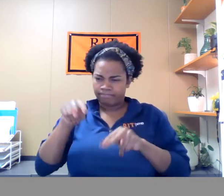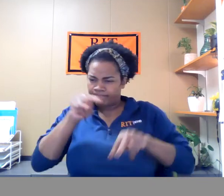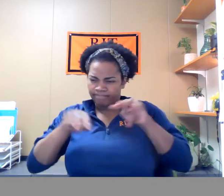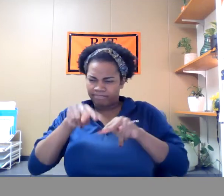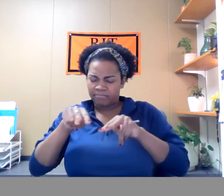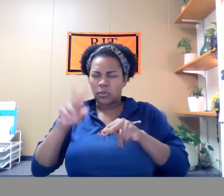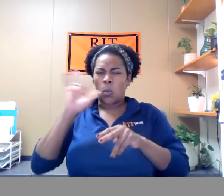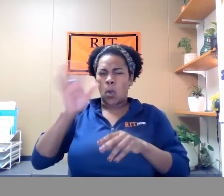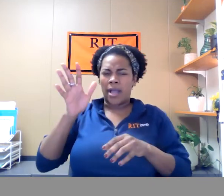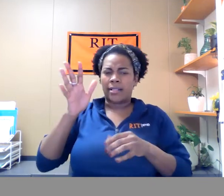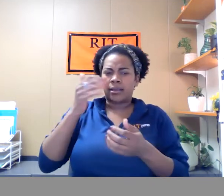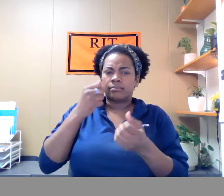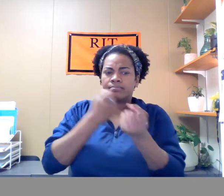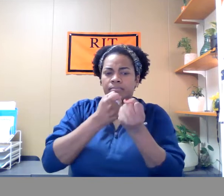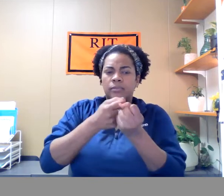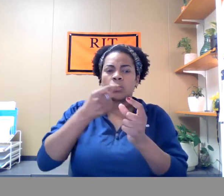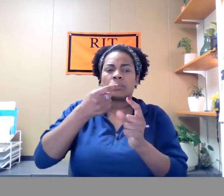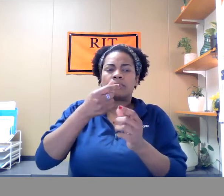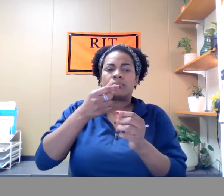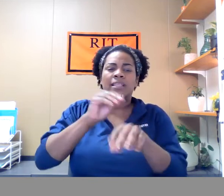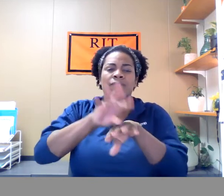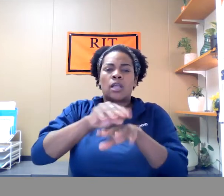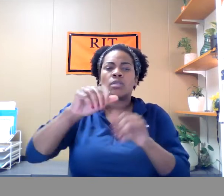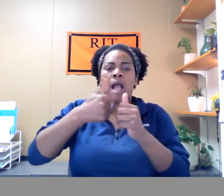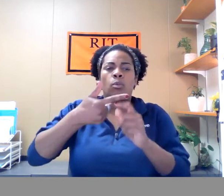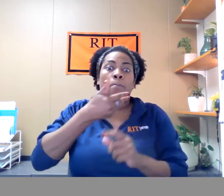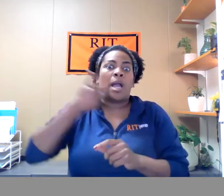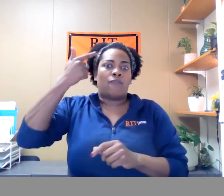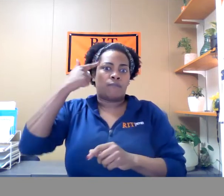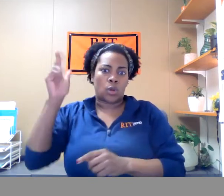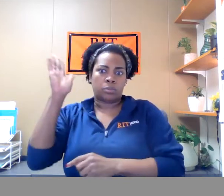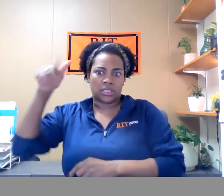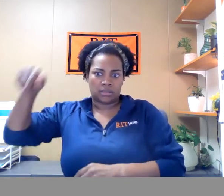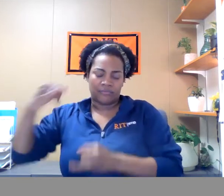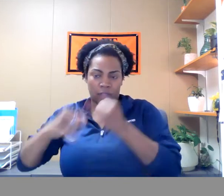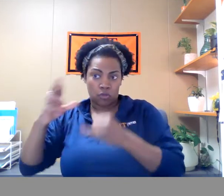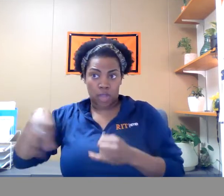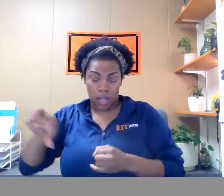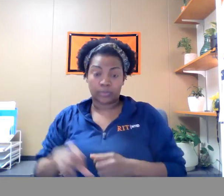those are the three advisors that are going to help pick the top five presentations.